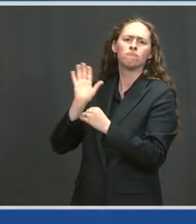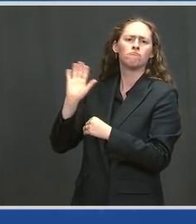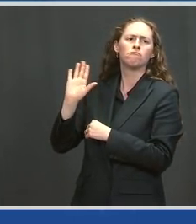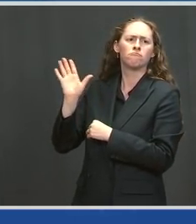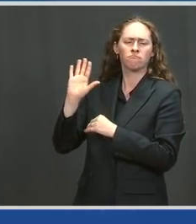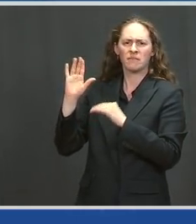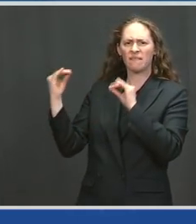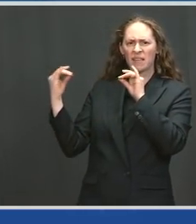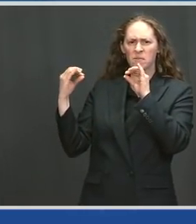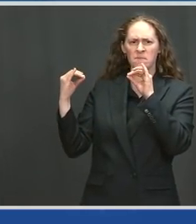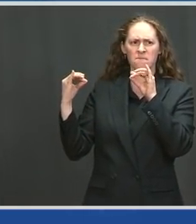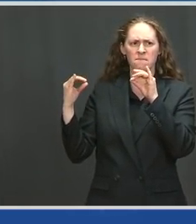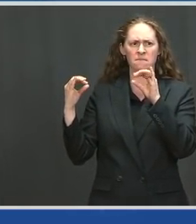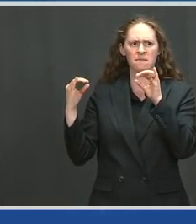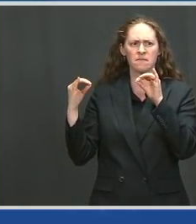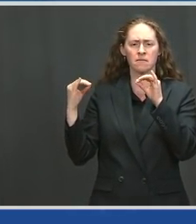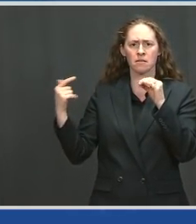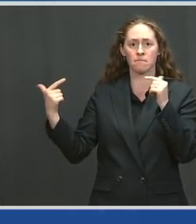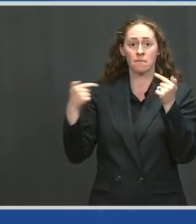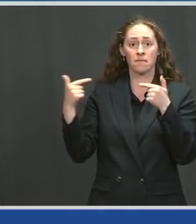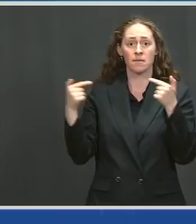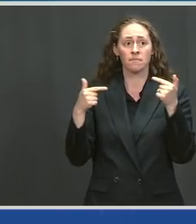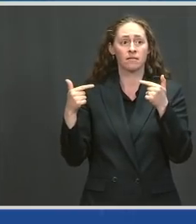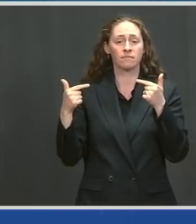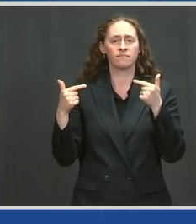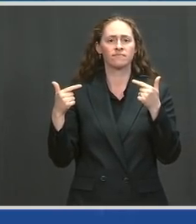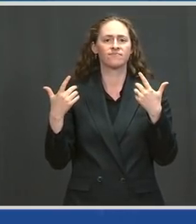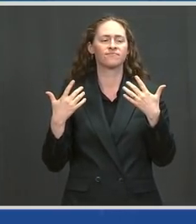Then a shots fired. Hell was unleashed.